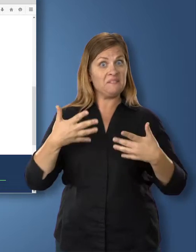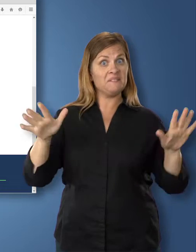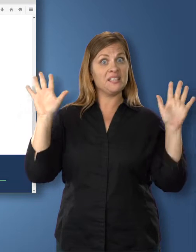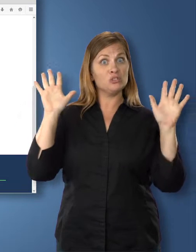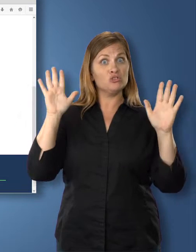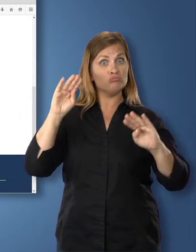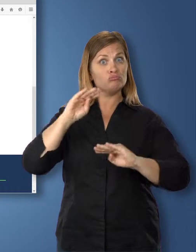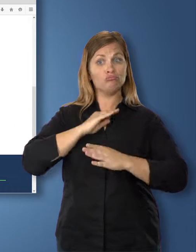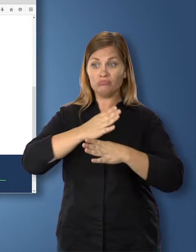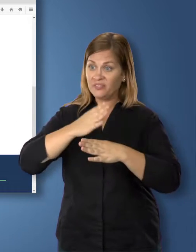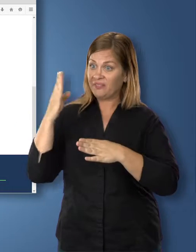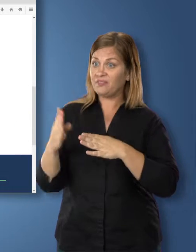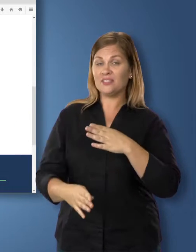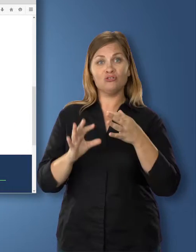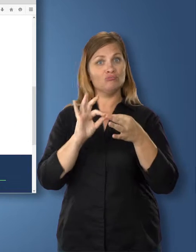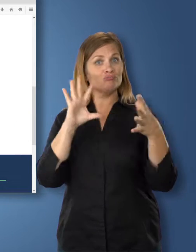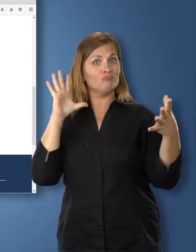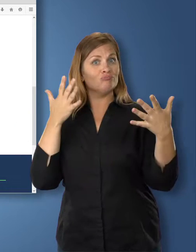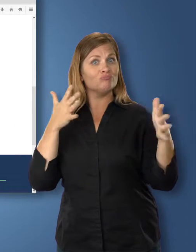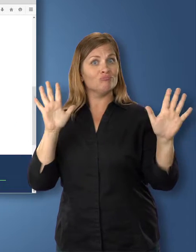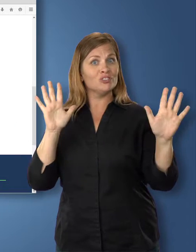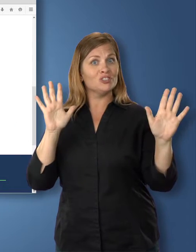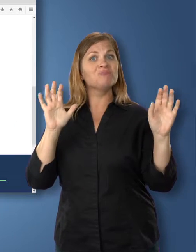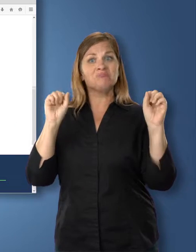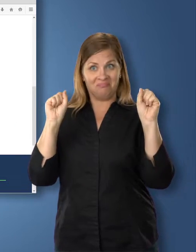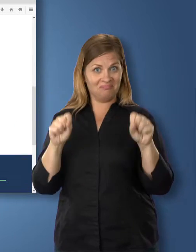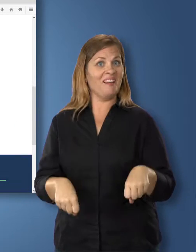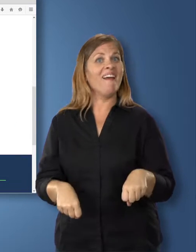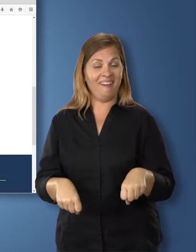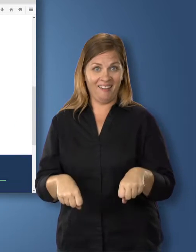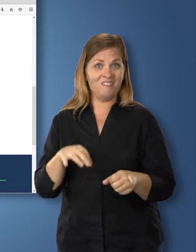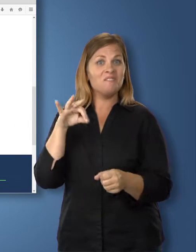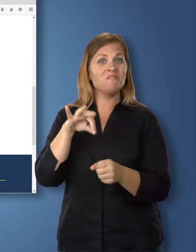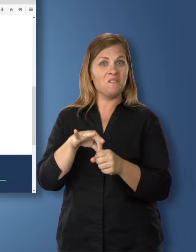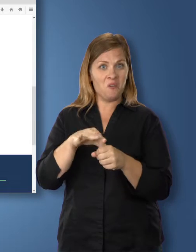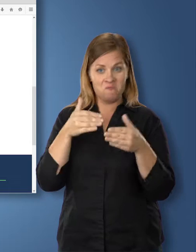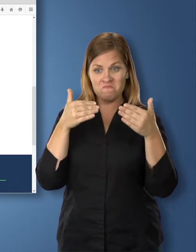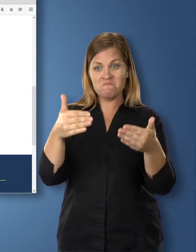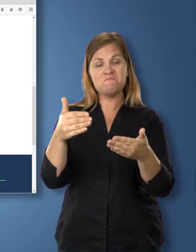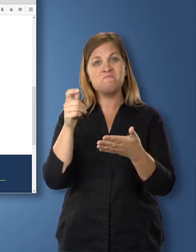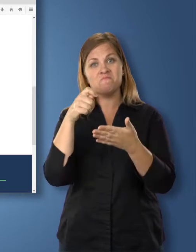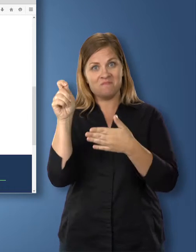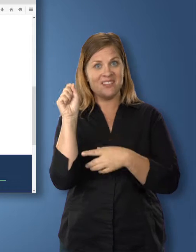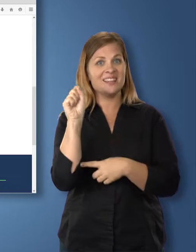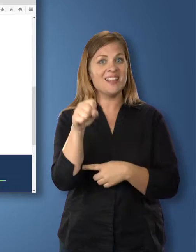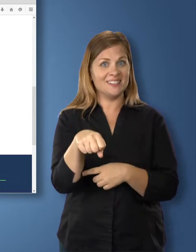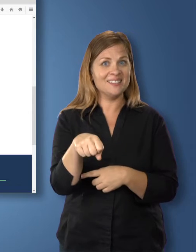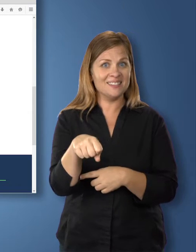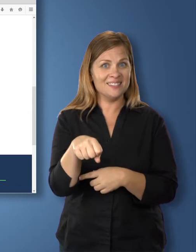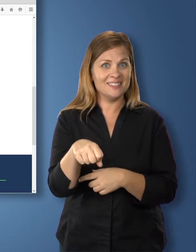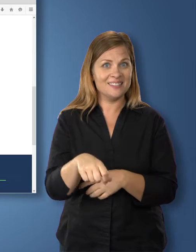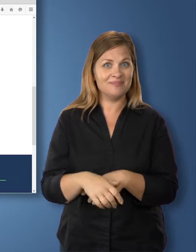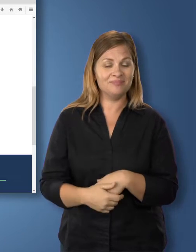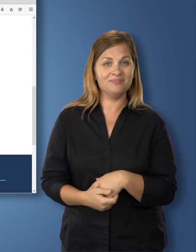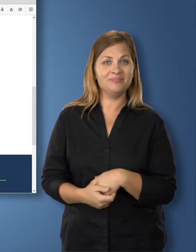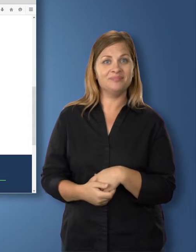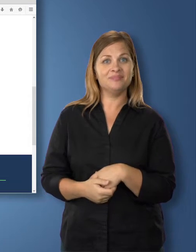(If you've had a felony conviction, you can vote once you complete your sentence.)" Click 'yes' or 'no.'